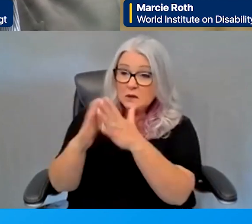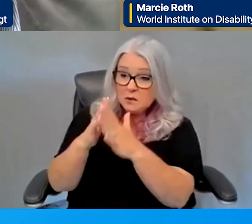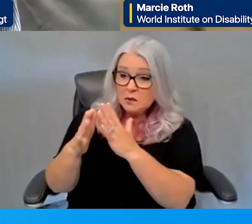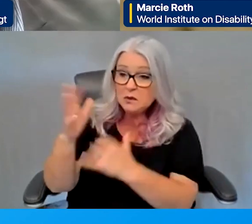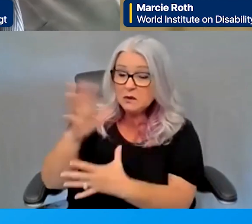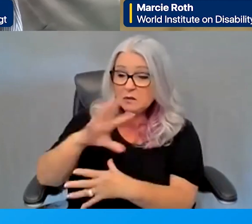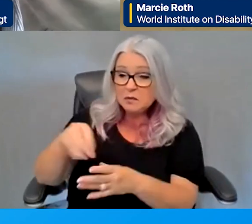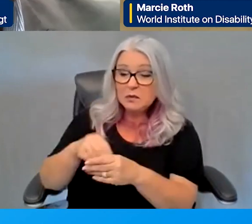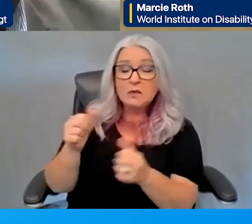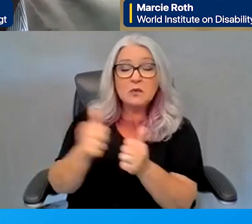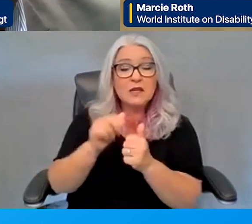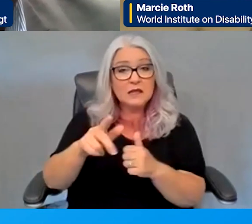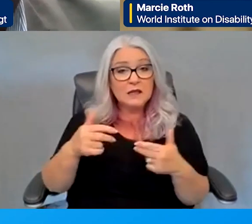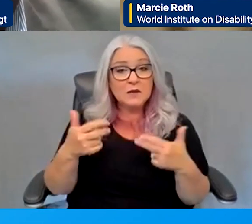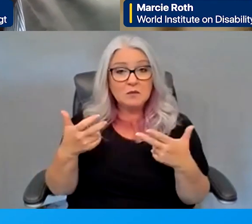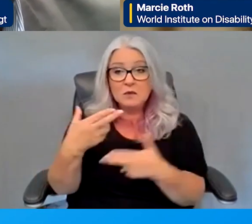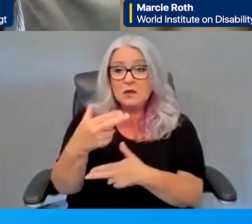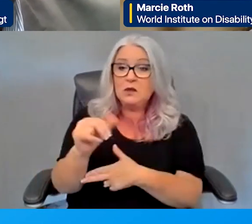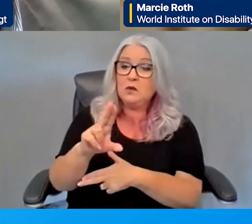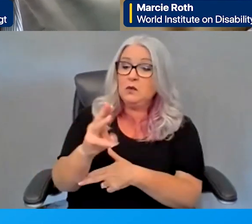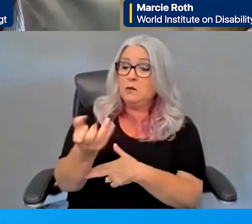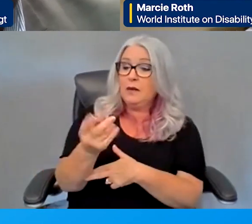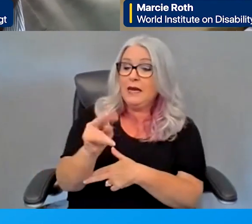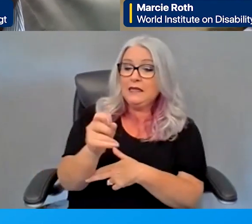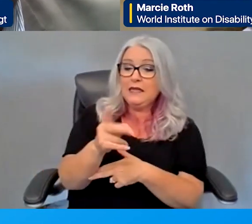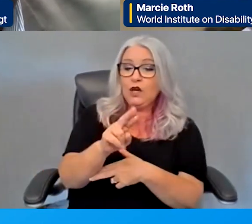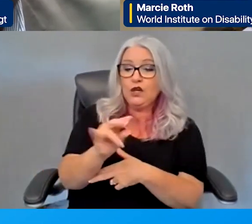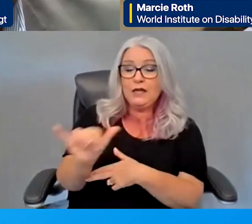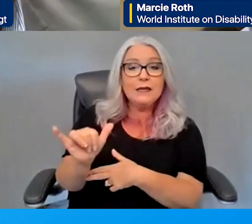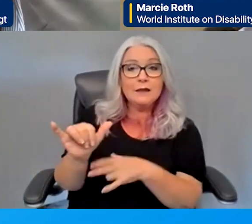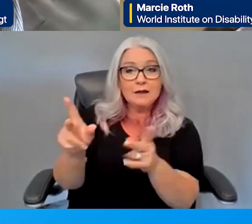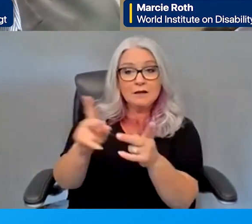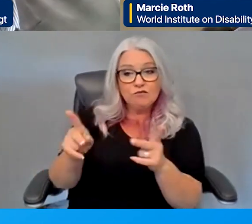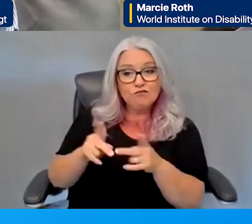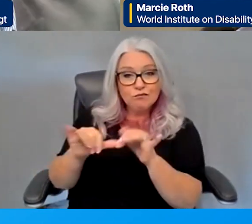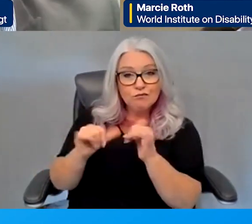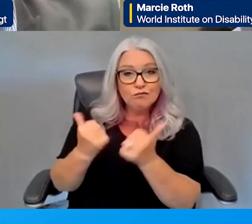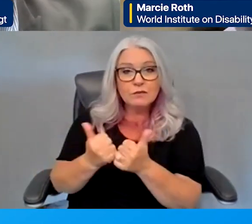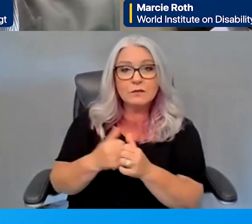humanitarians. And, you know, as I talk about these issues